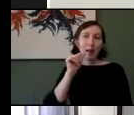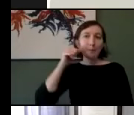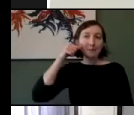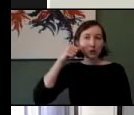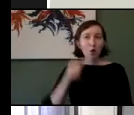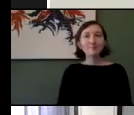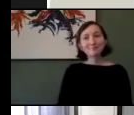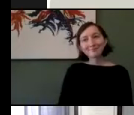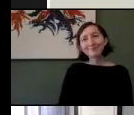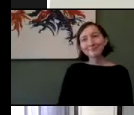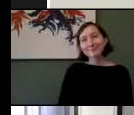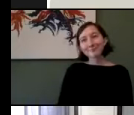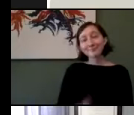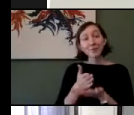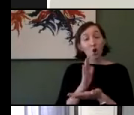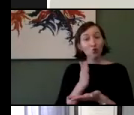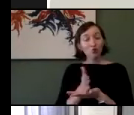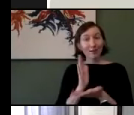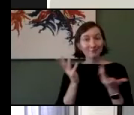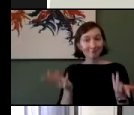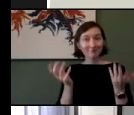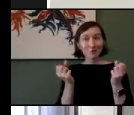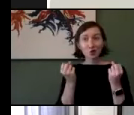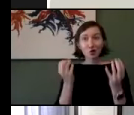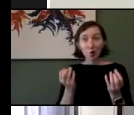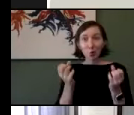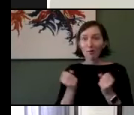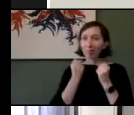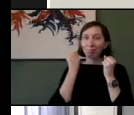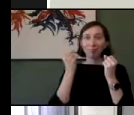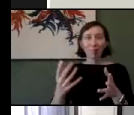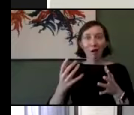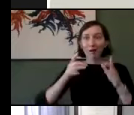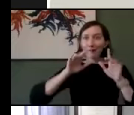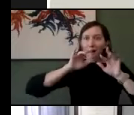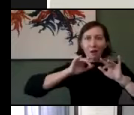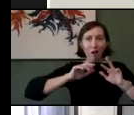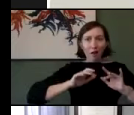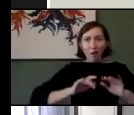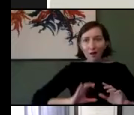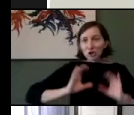All right. So, I know there's a lot of chat happening, a lot of questions.